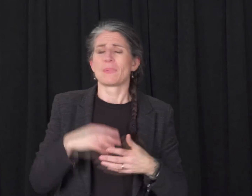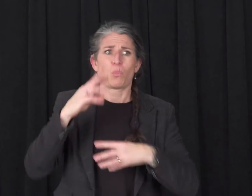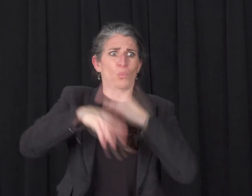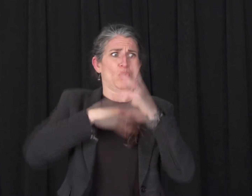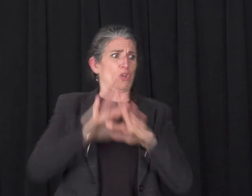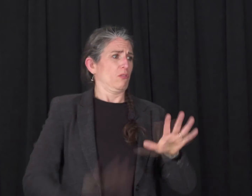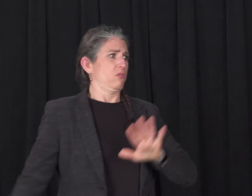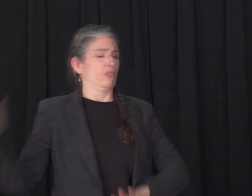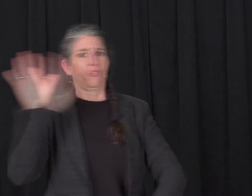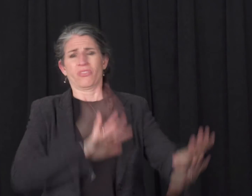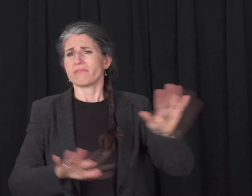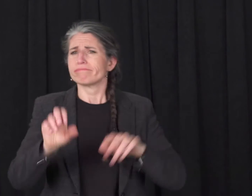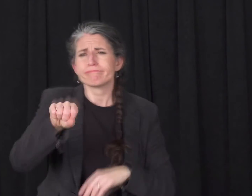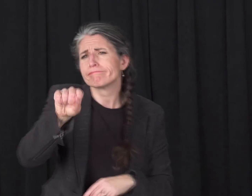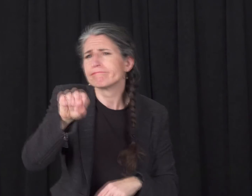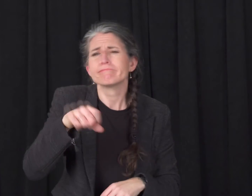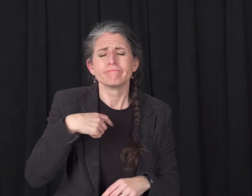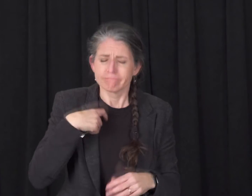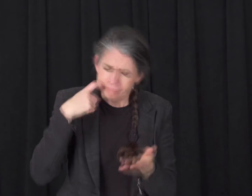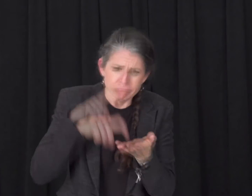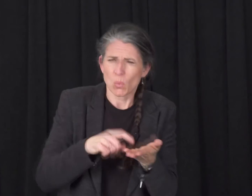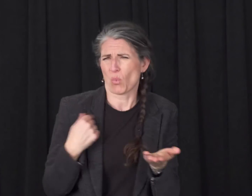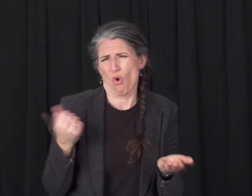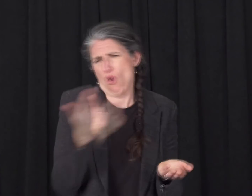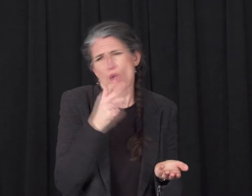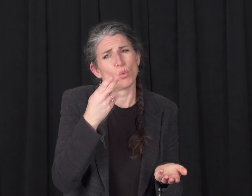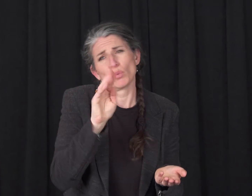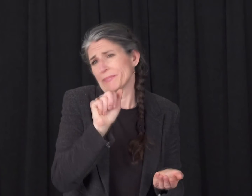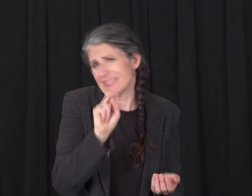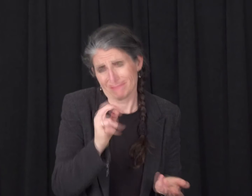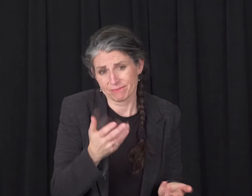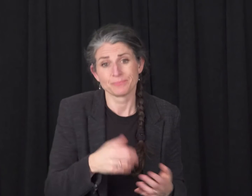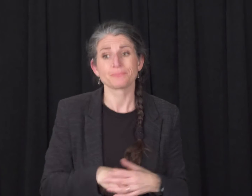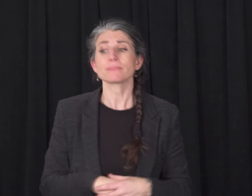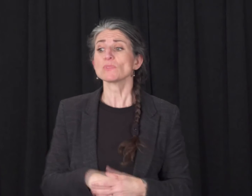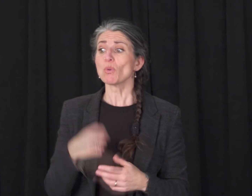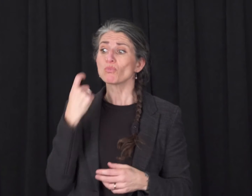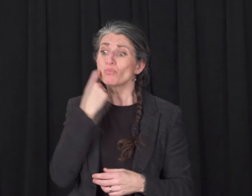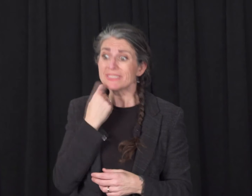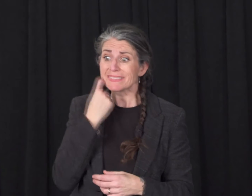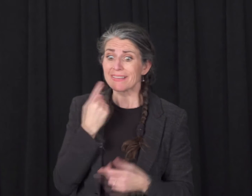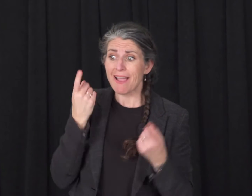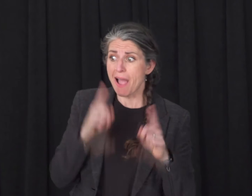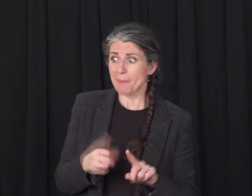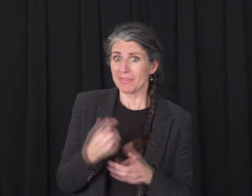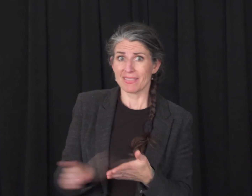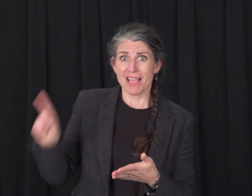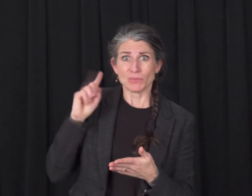feet. And uh you know, so recently what happened uh on Wednesday with the shooting, um